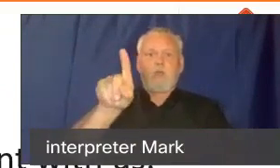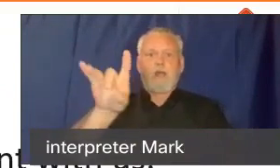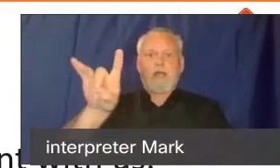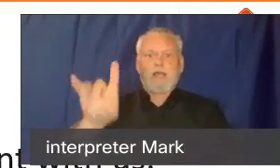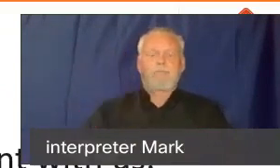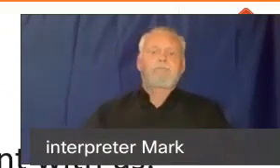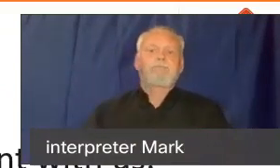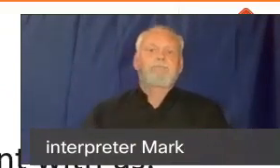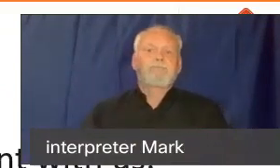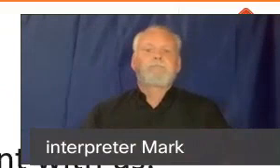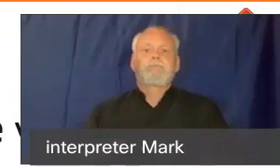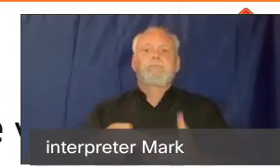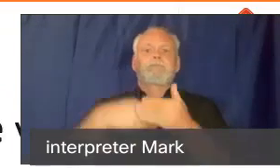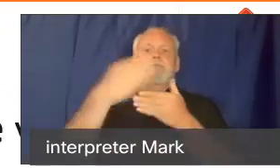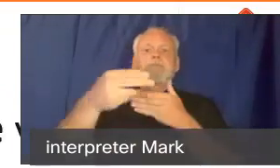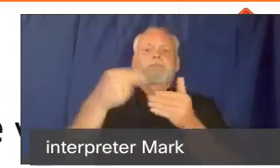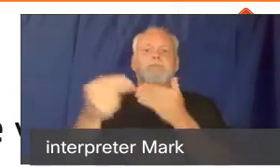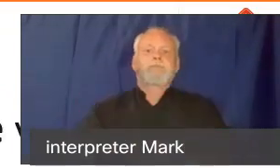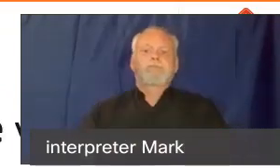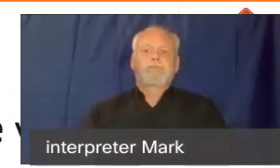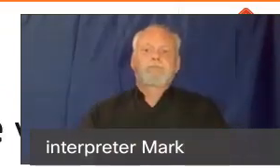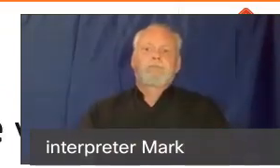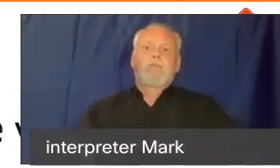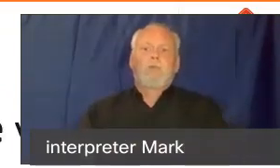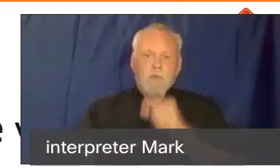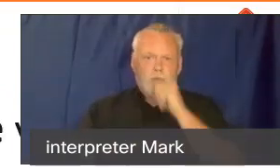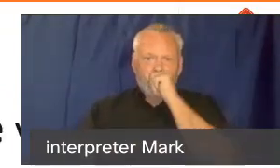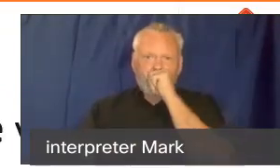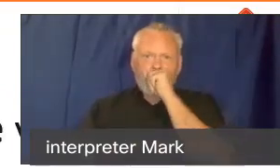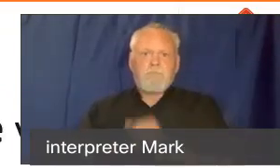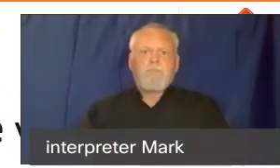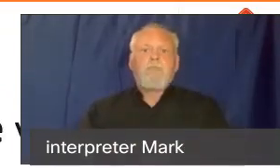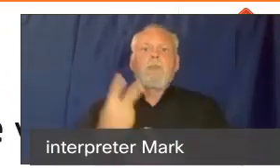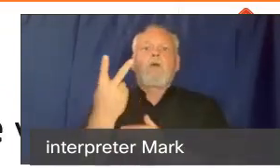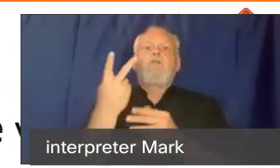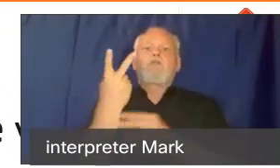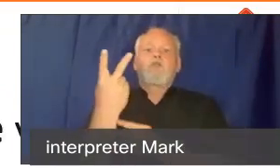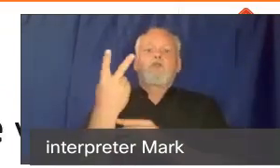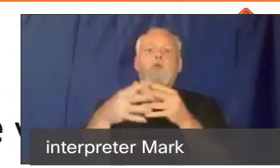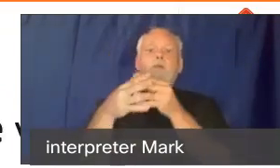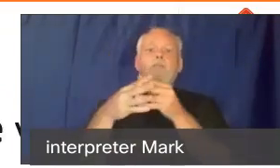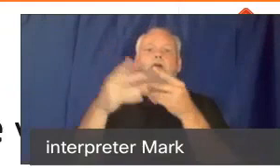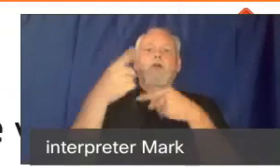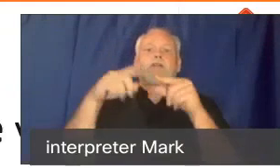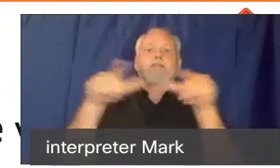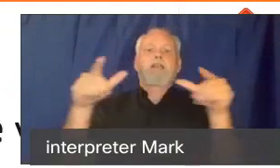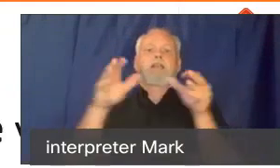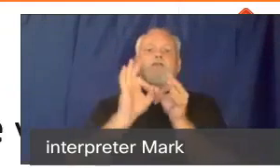Next slide please tonight we have 2 American sign language interpreters with us to translate the meeting.